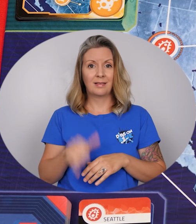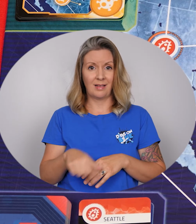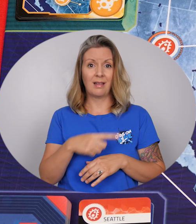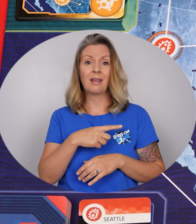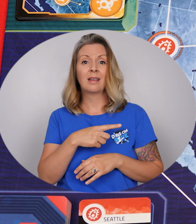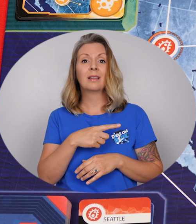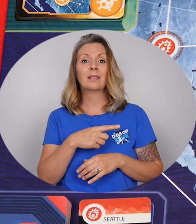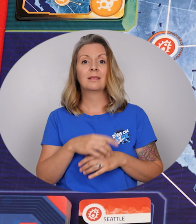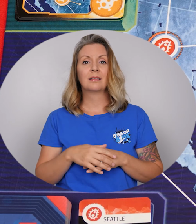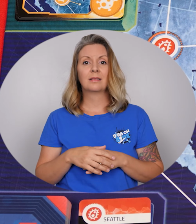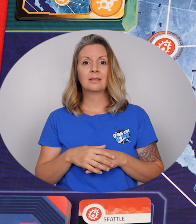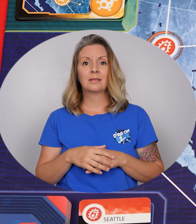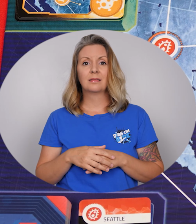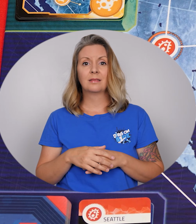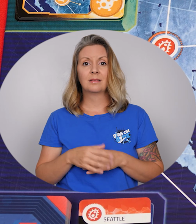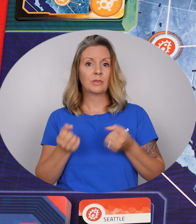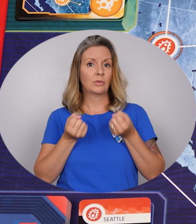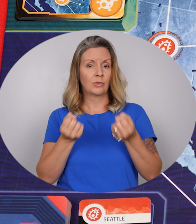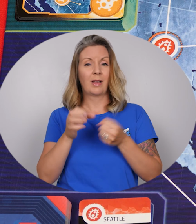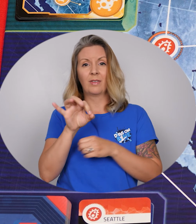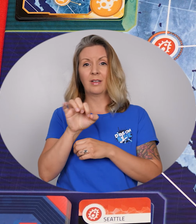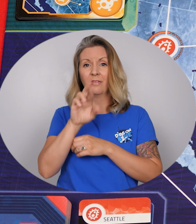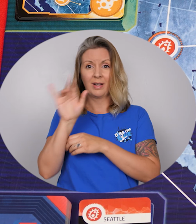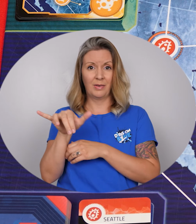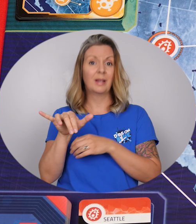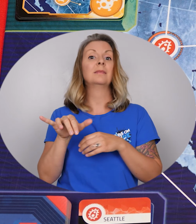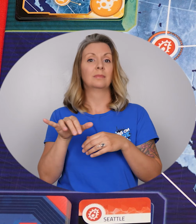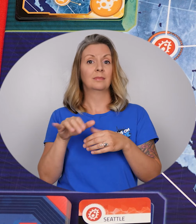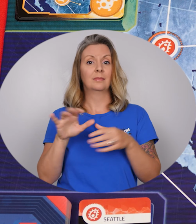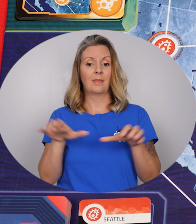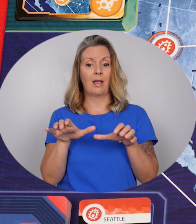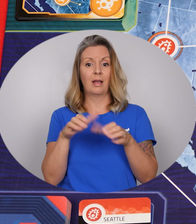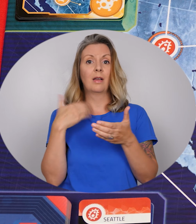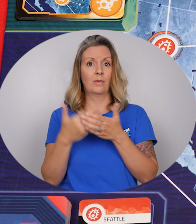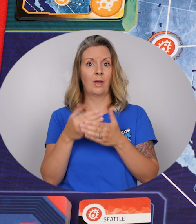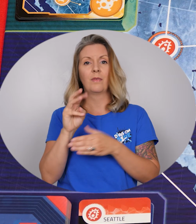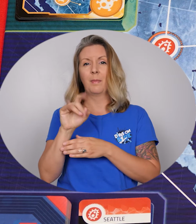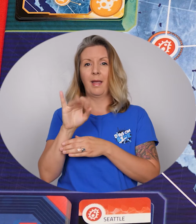board. So let’s say for example, this player used a Drive/Ferry action to get to Miami.